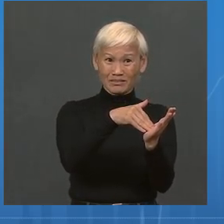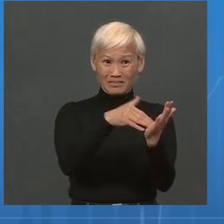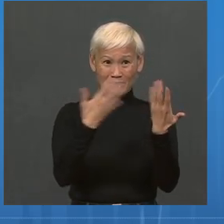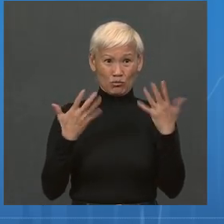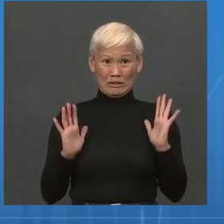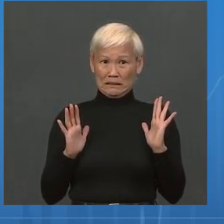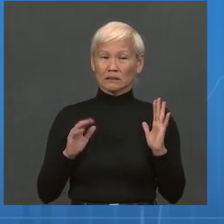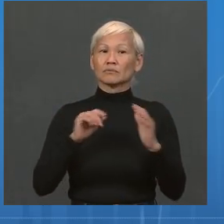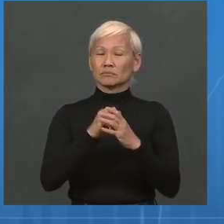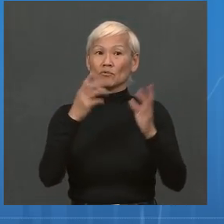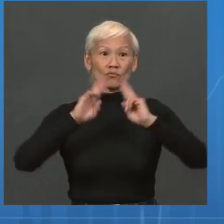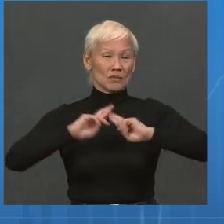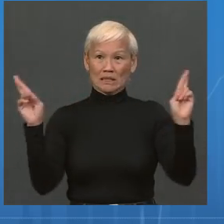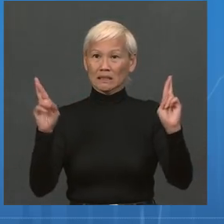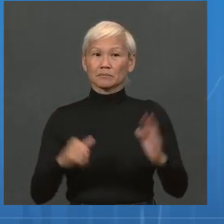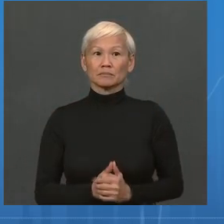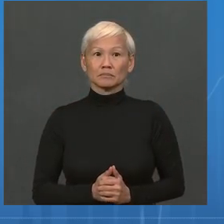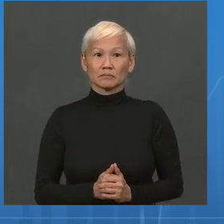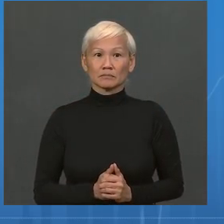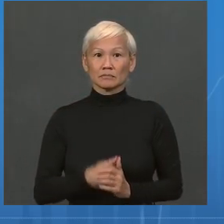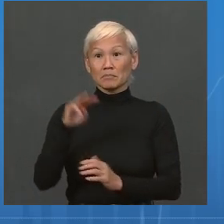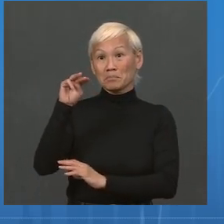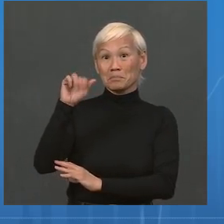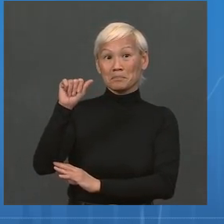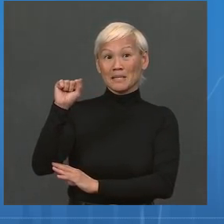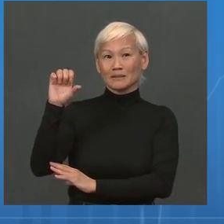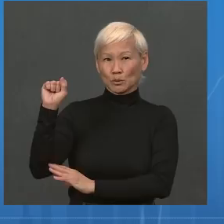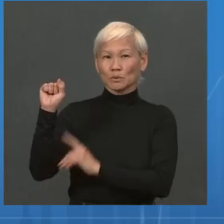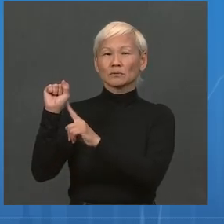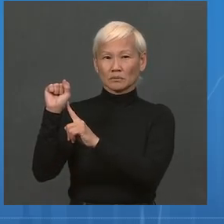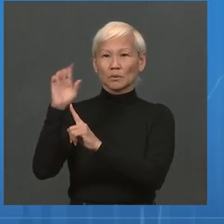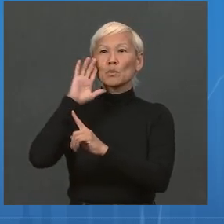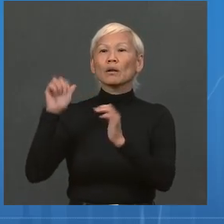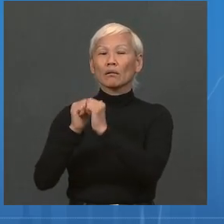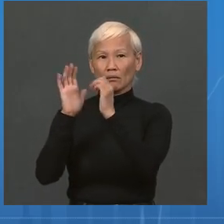Massachusetts is planning to host vaccination clinics at youth-focused sites,